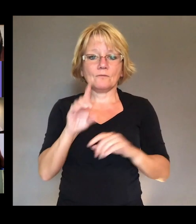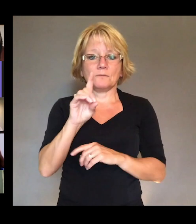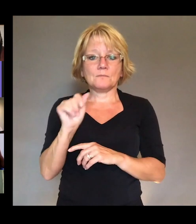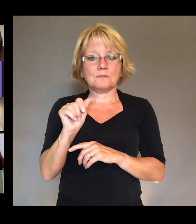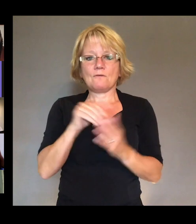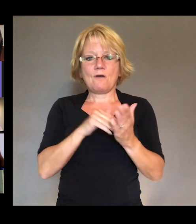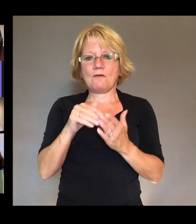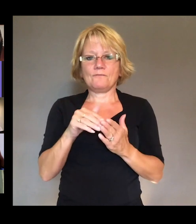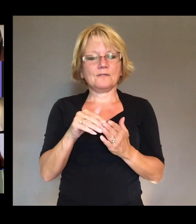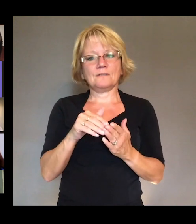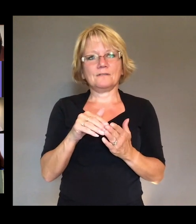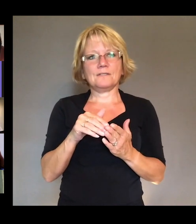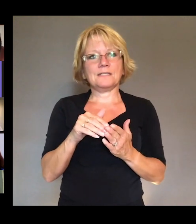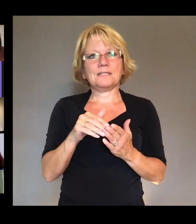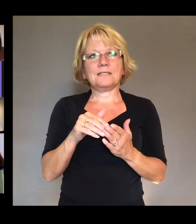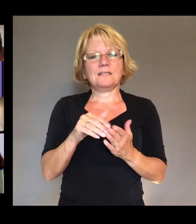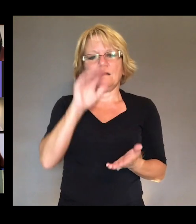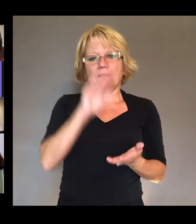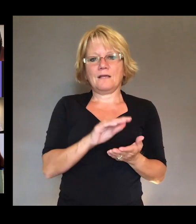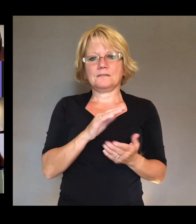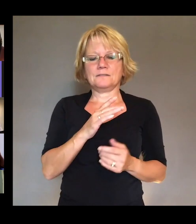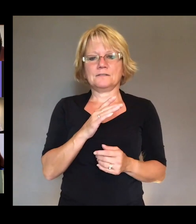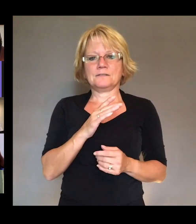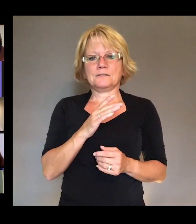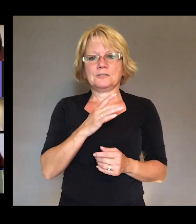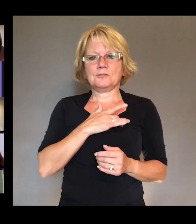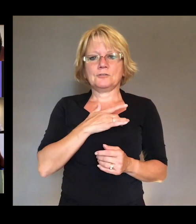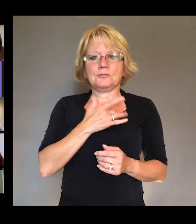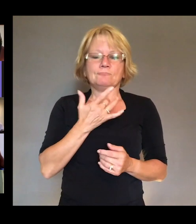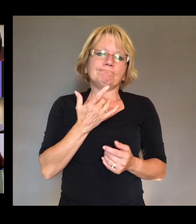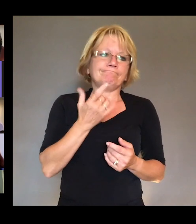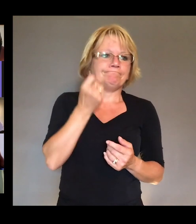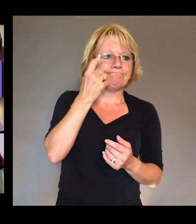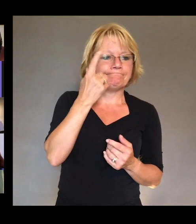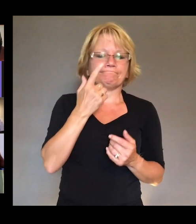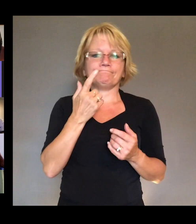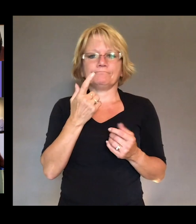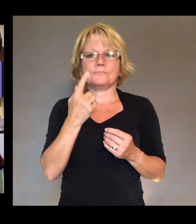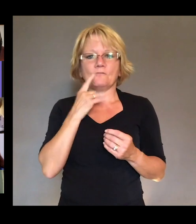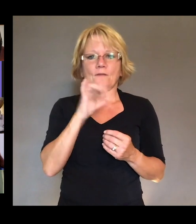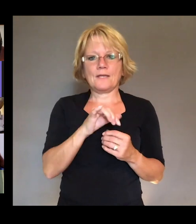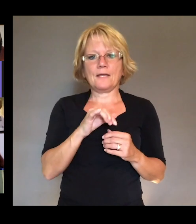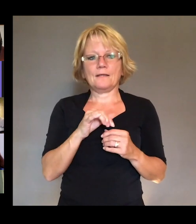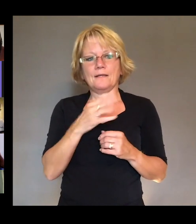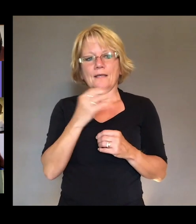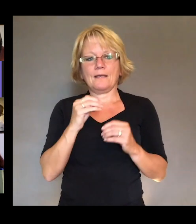oftentimes it doesn't get the kind of, you know, love and compassion. And often it's missed, it's obviously mislabeled